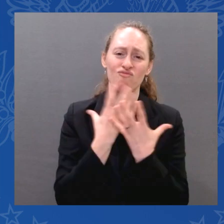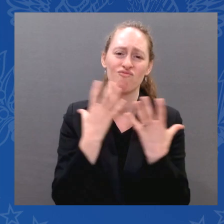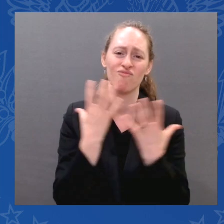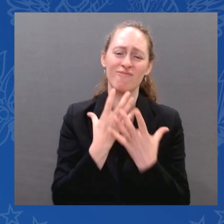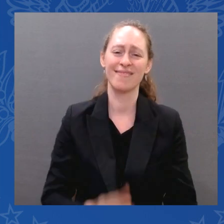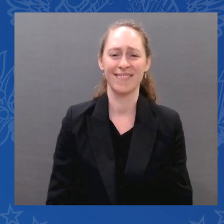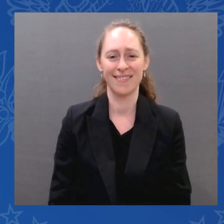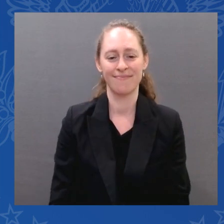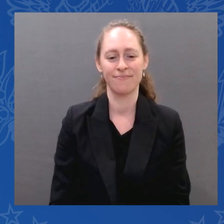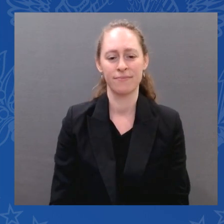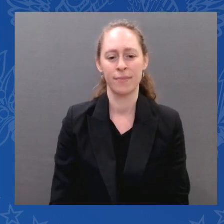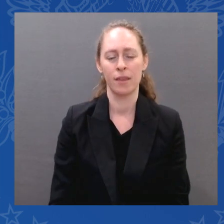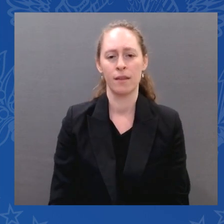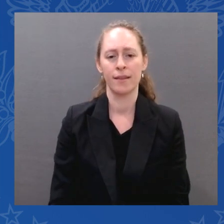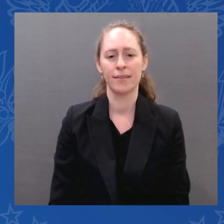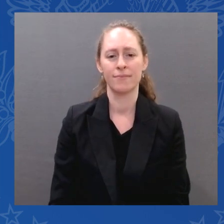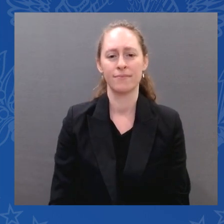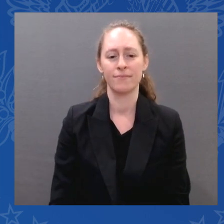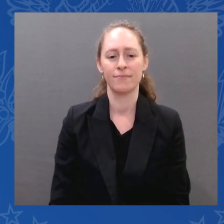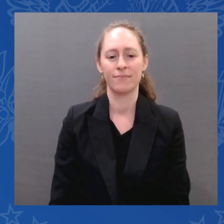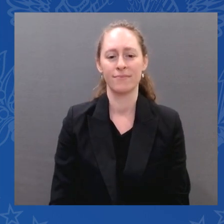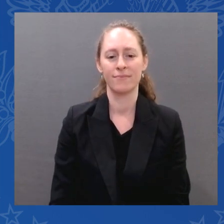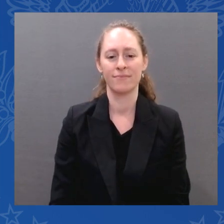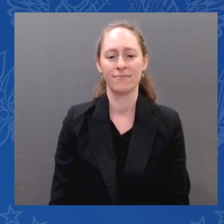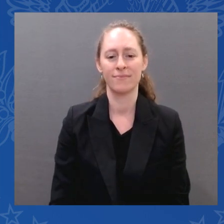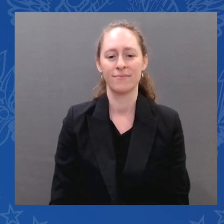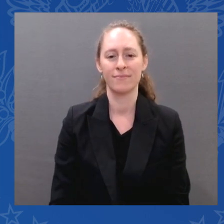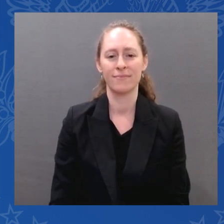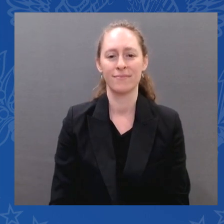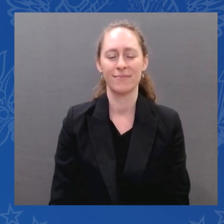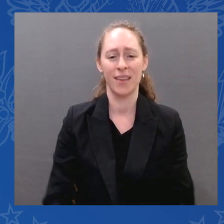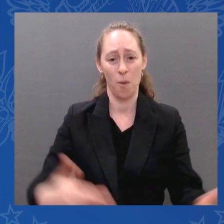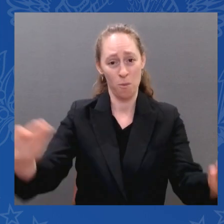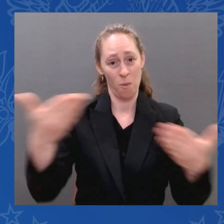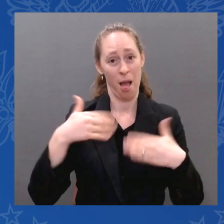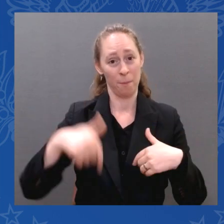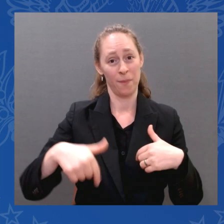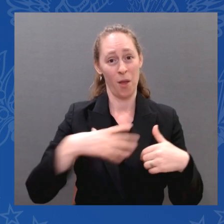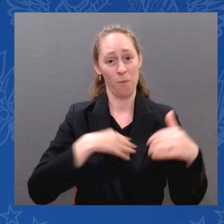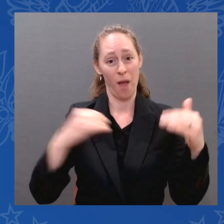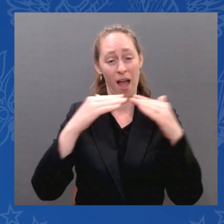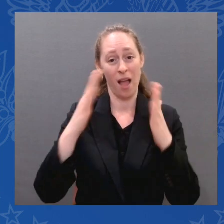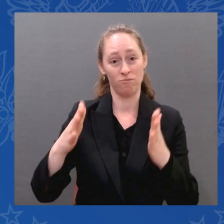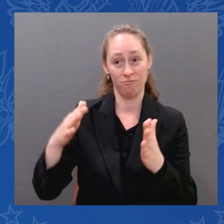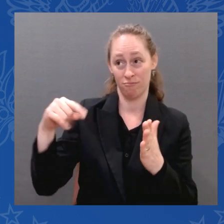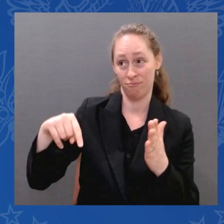It sounds corny, but this is your house. And I want to thank you, Danielle, for the introduction